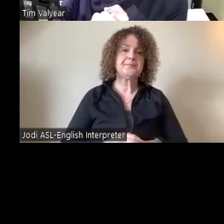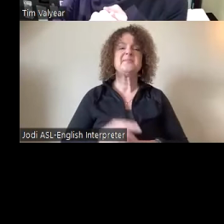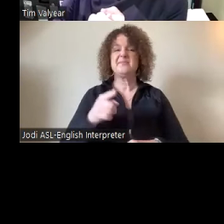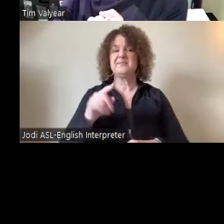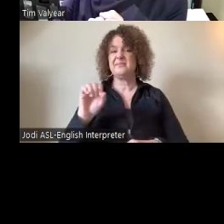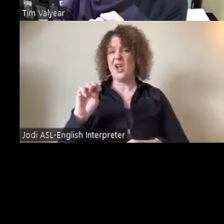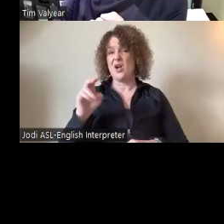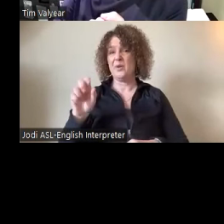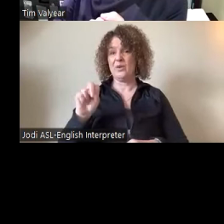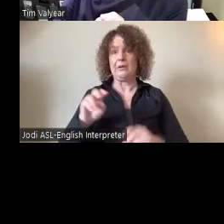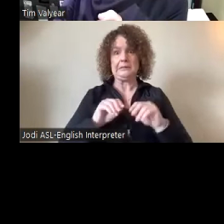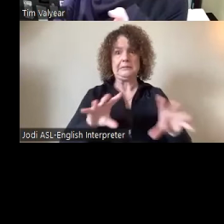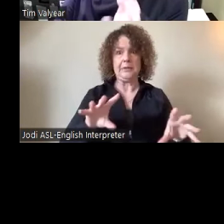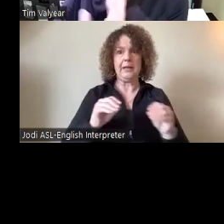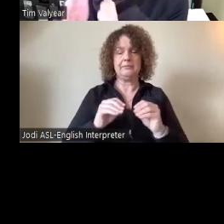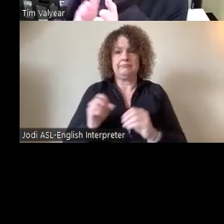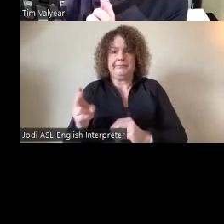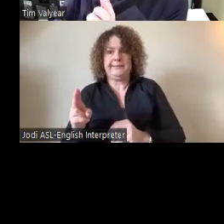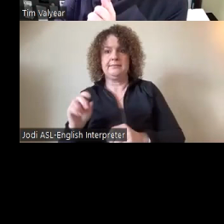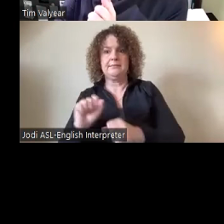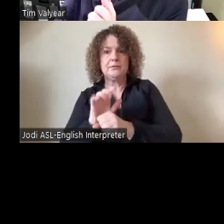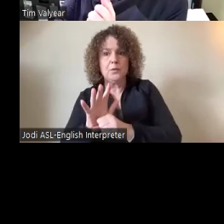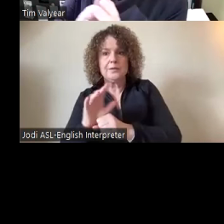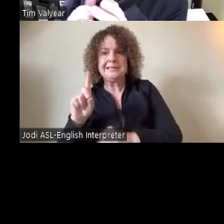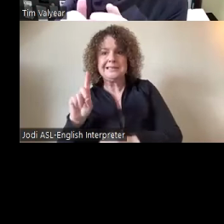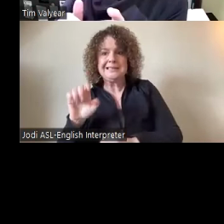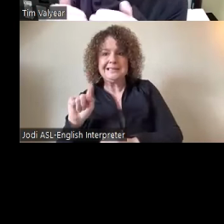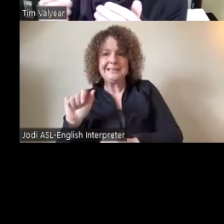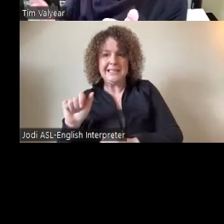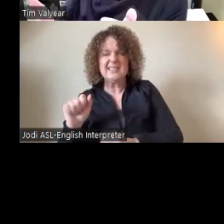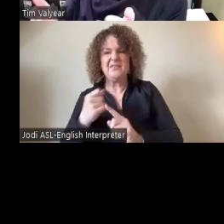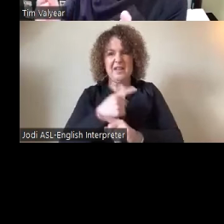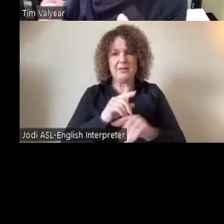or not fully vaccinated or more severe outcomes. Next